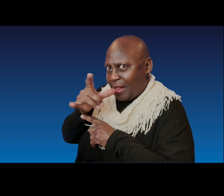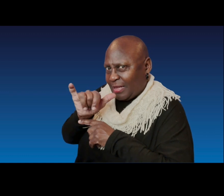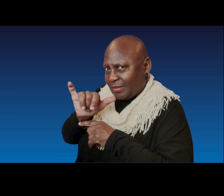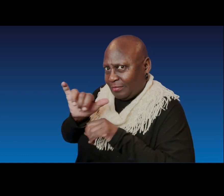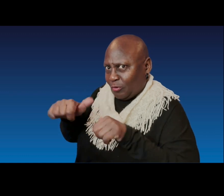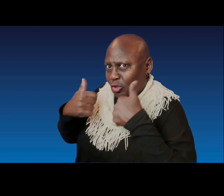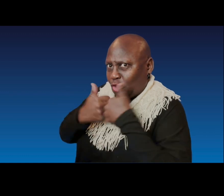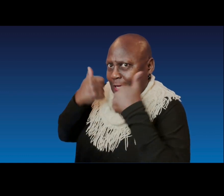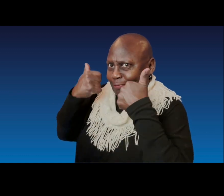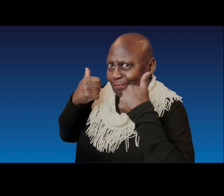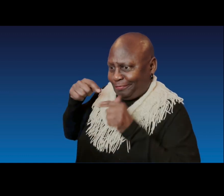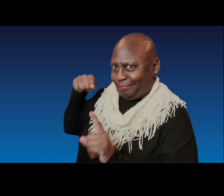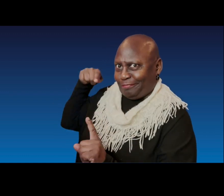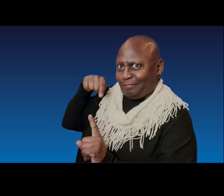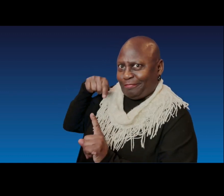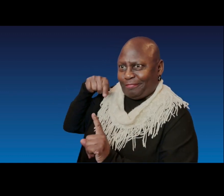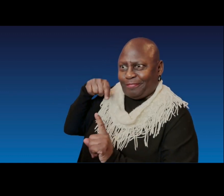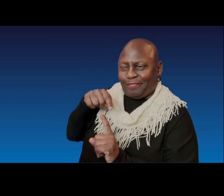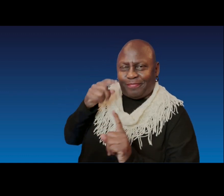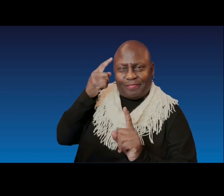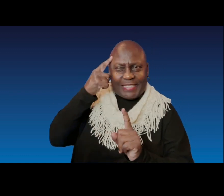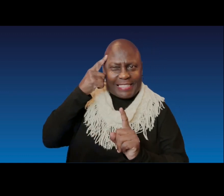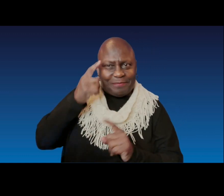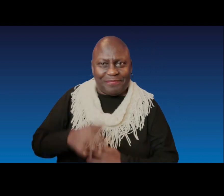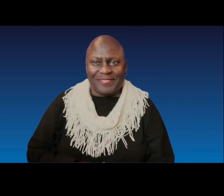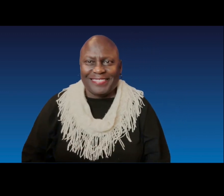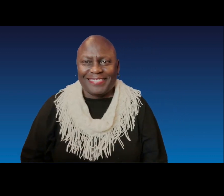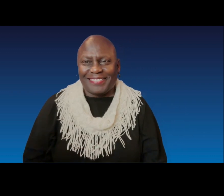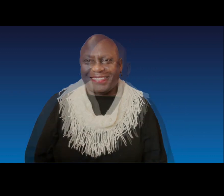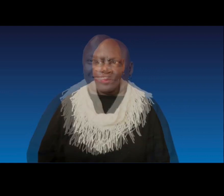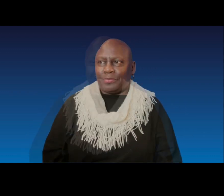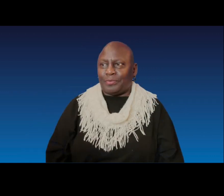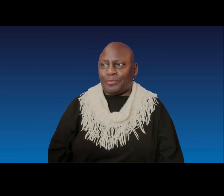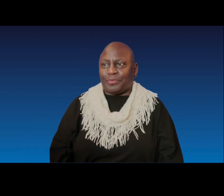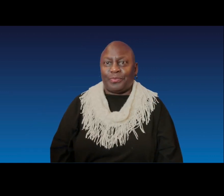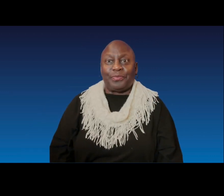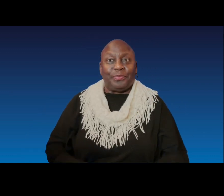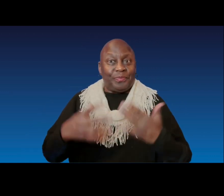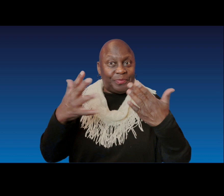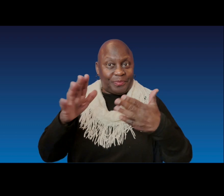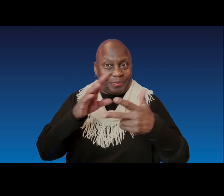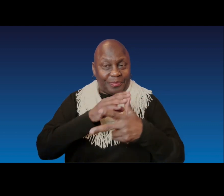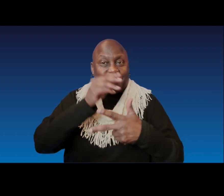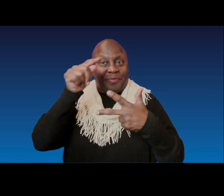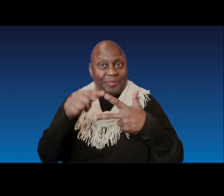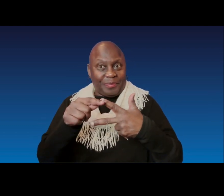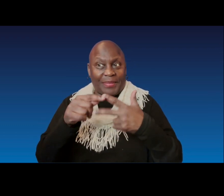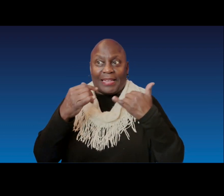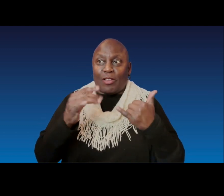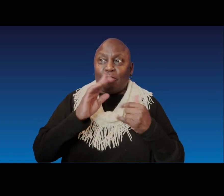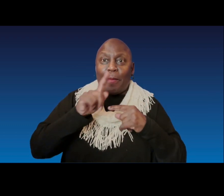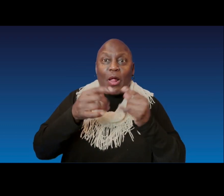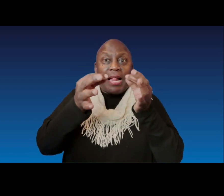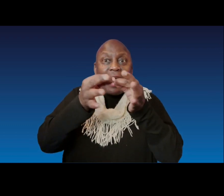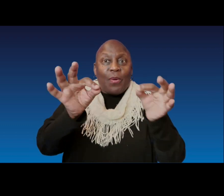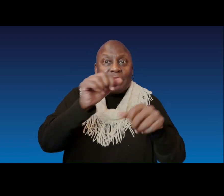of having students memorize by rote, drill and practice? That's something critical Pedagogy challenges.